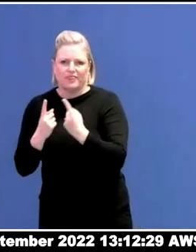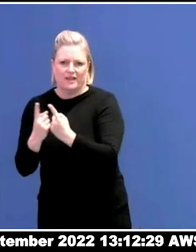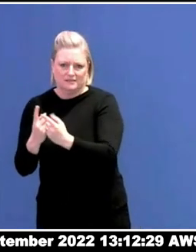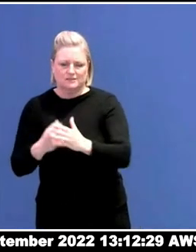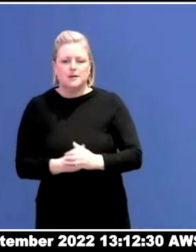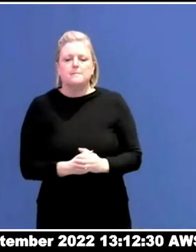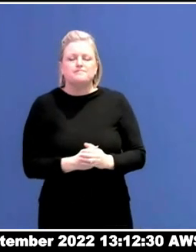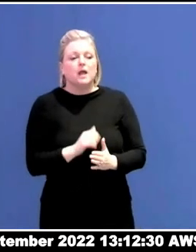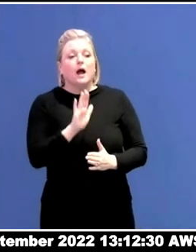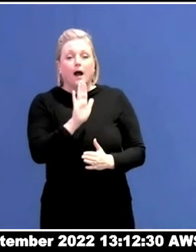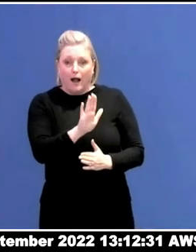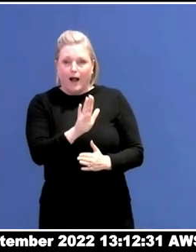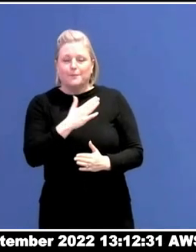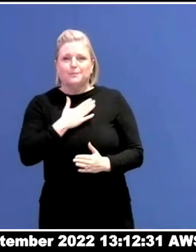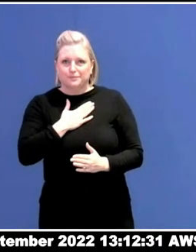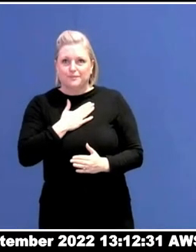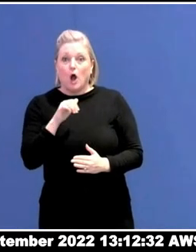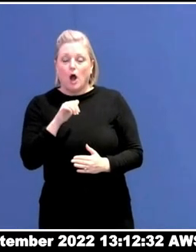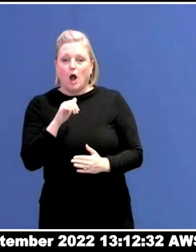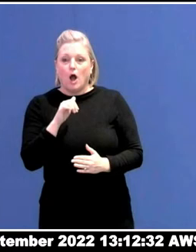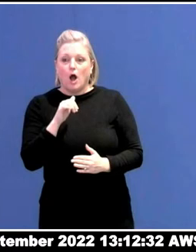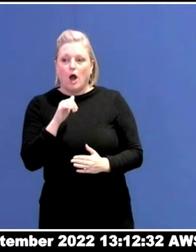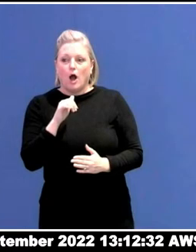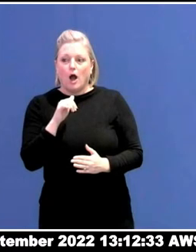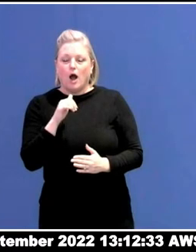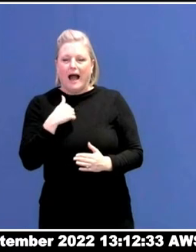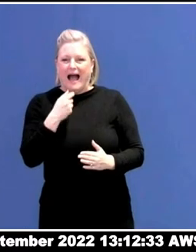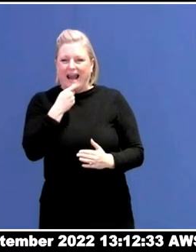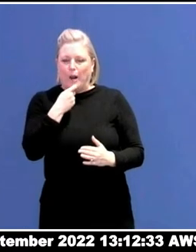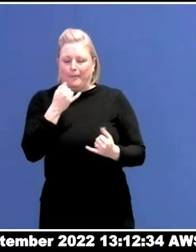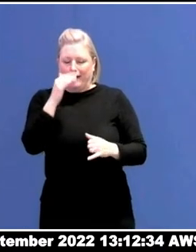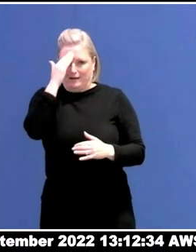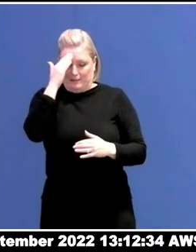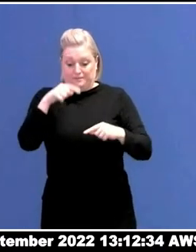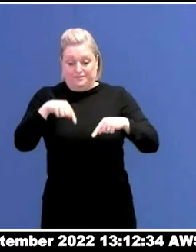I should have said to each of you as panellists that these proceedings are